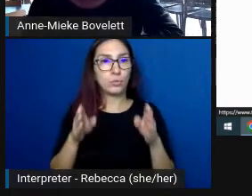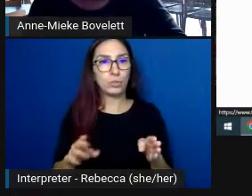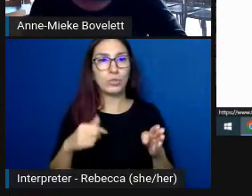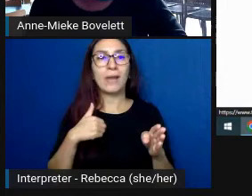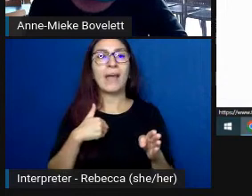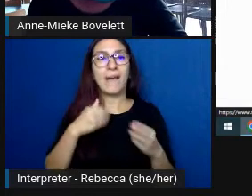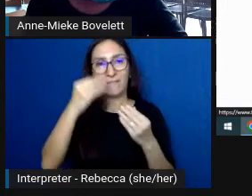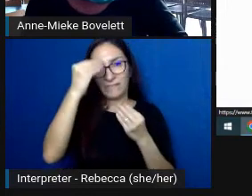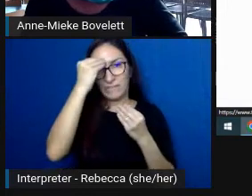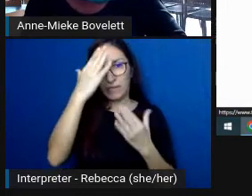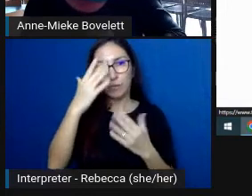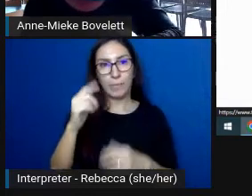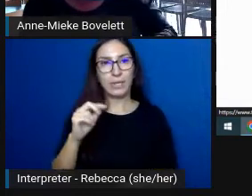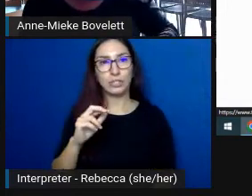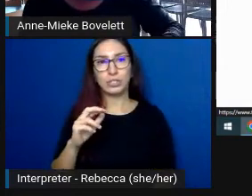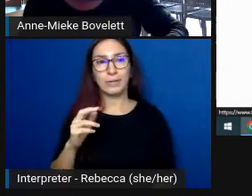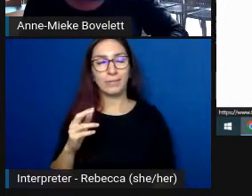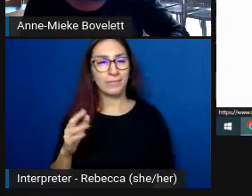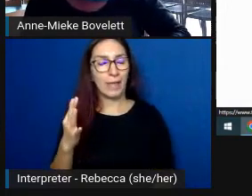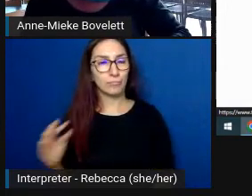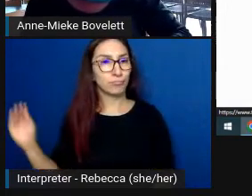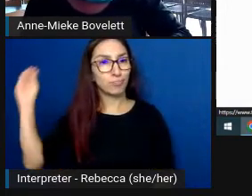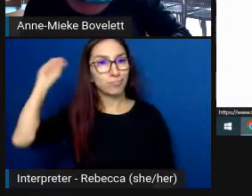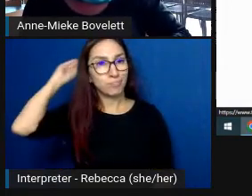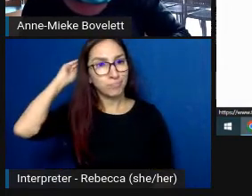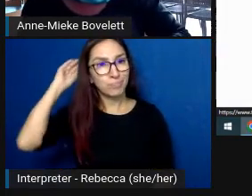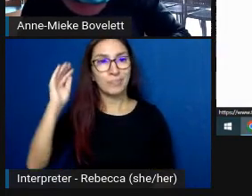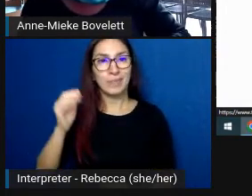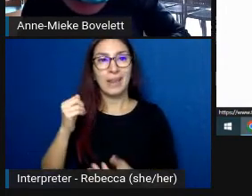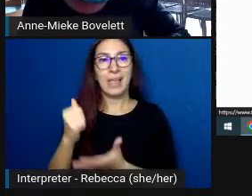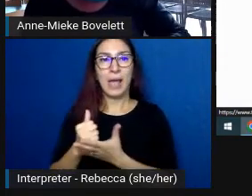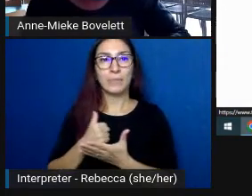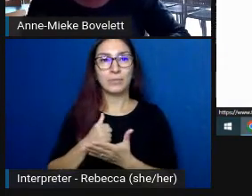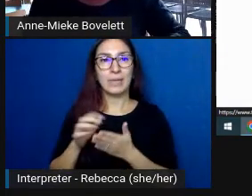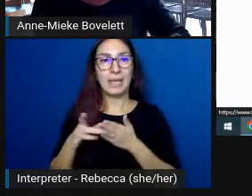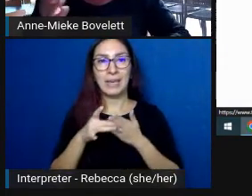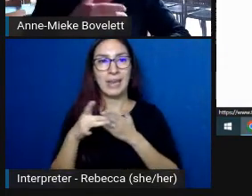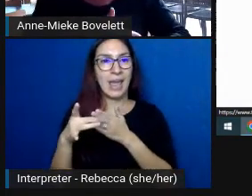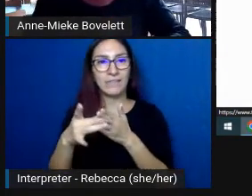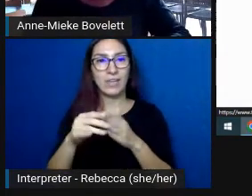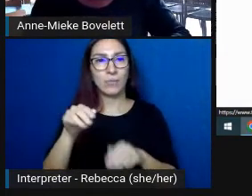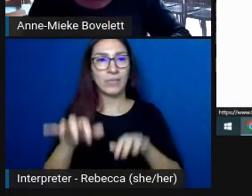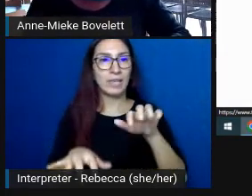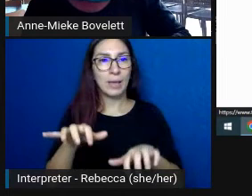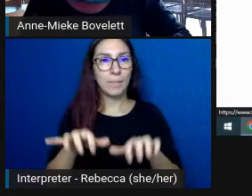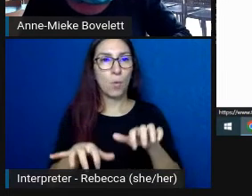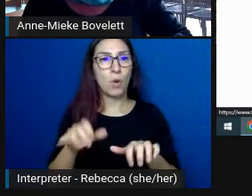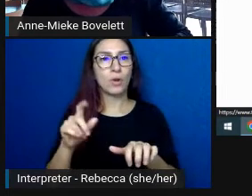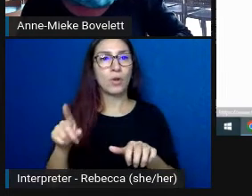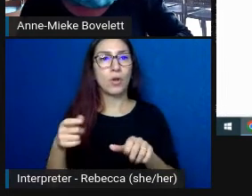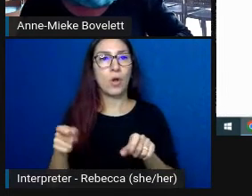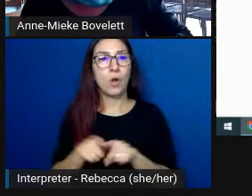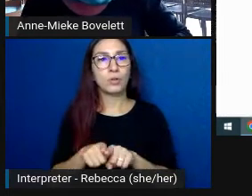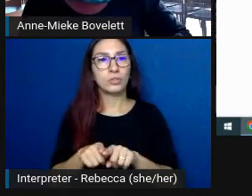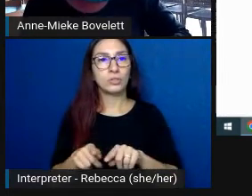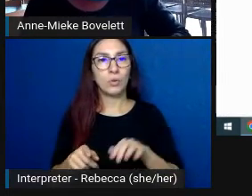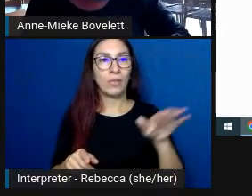in my right arm, which forces me to navigate sites by keyboard. Also, for me, this site was an incredible challenge.